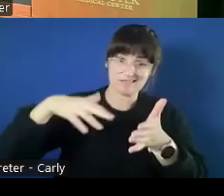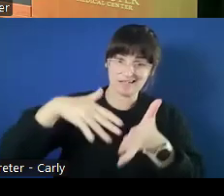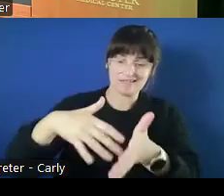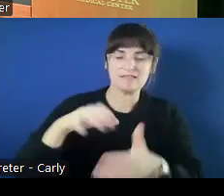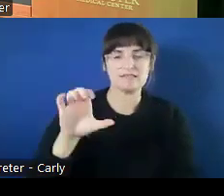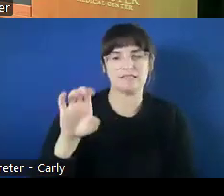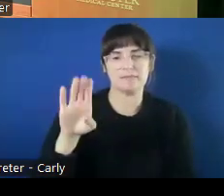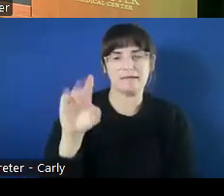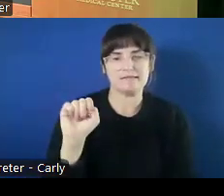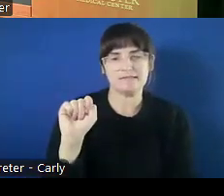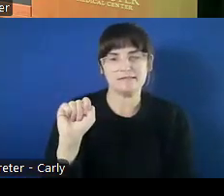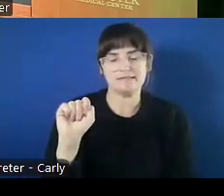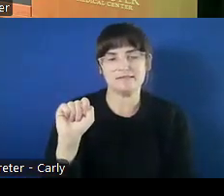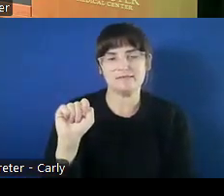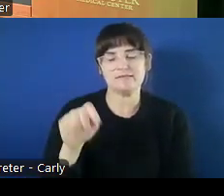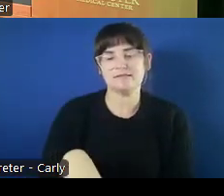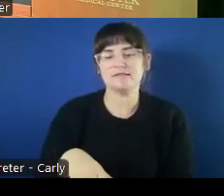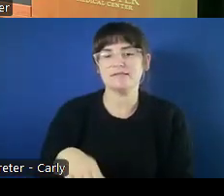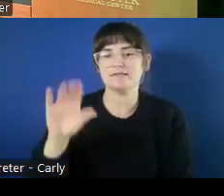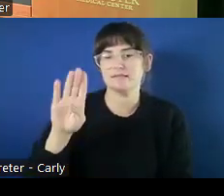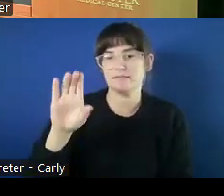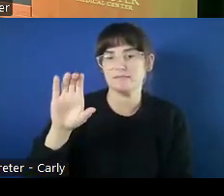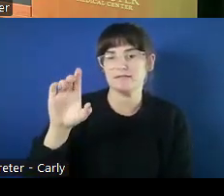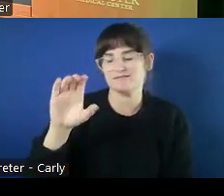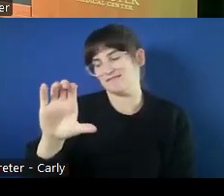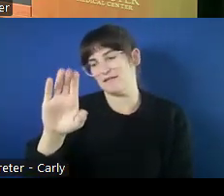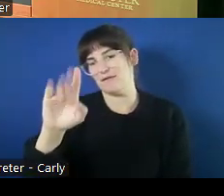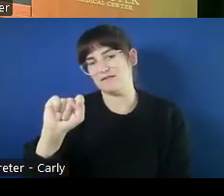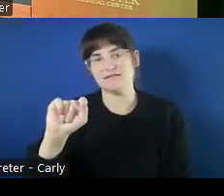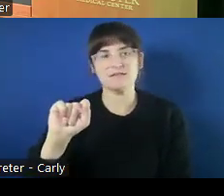um and so the biggest study that has studied CBT is the enriched trial this actually came